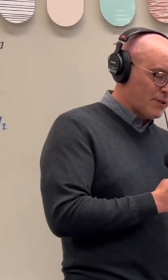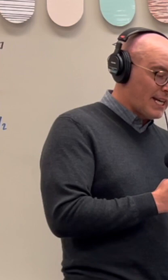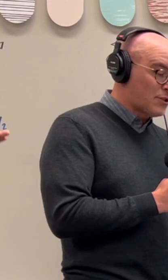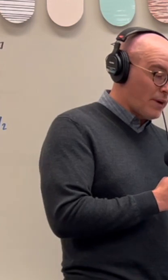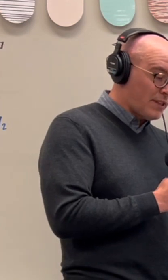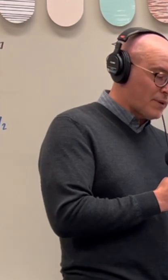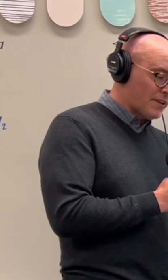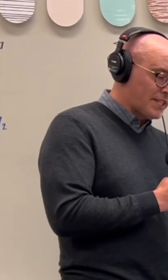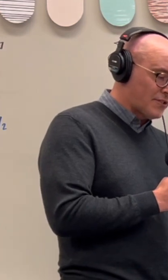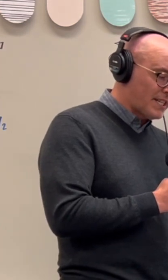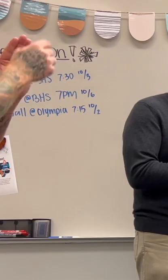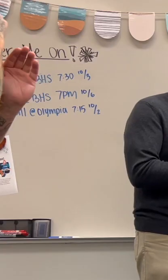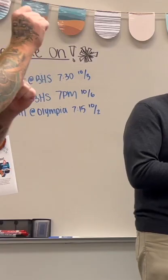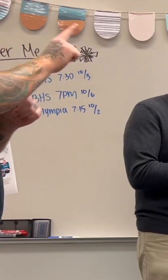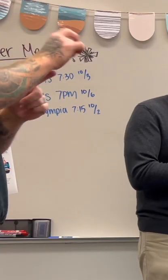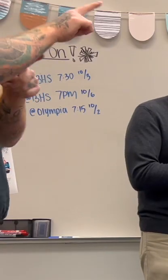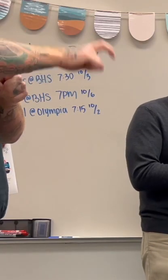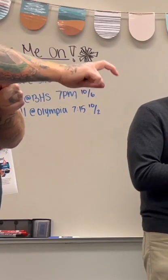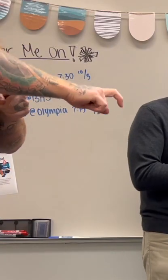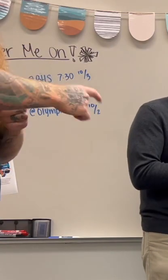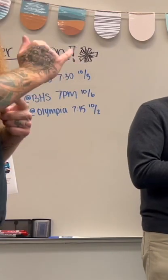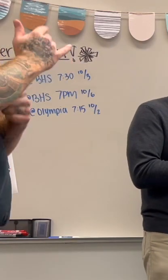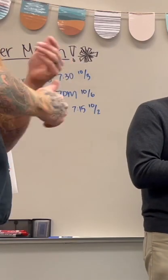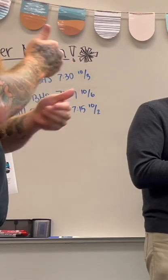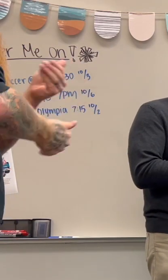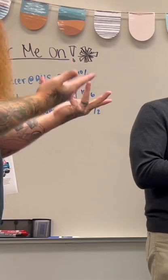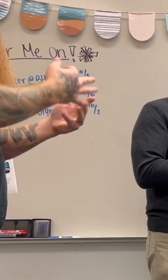at Bethel High School and throughout our district tell us about that process and what benefits this